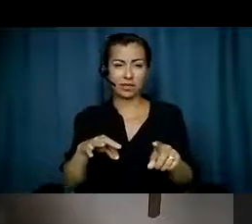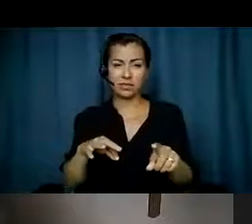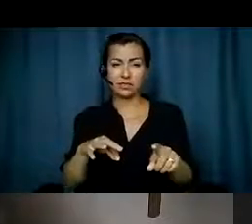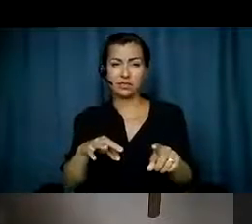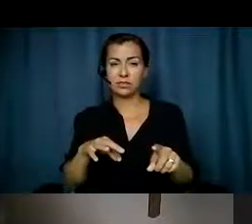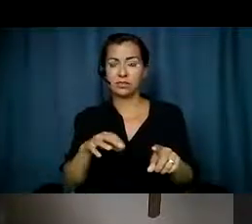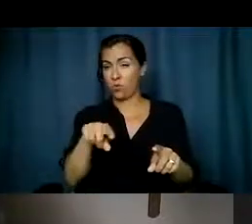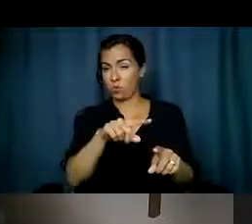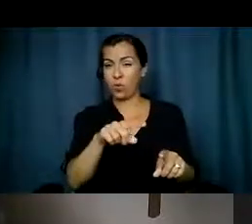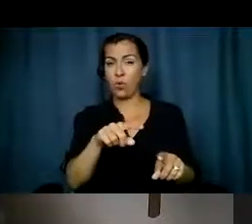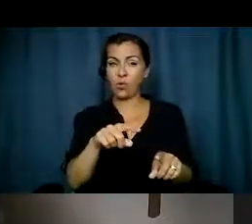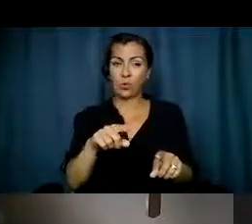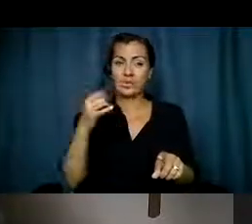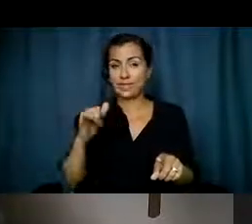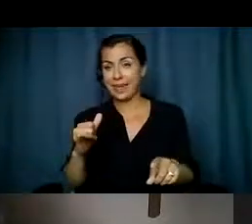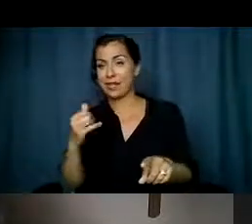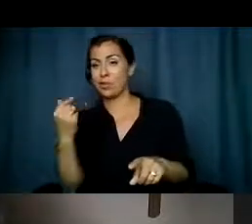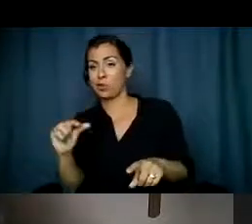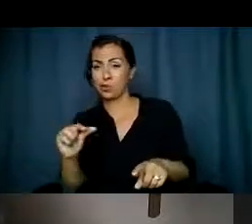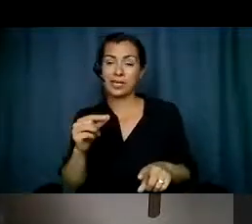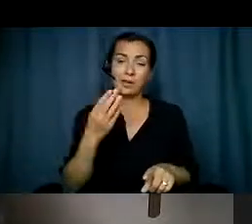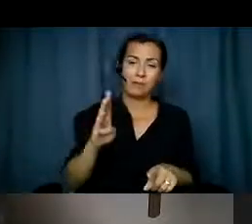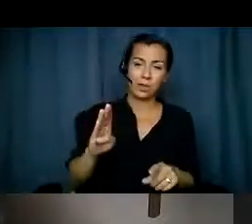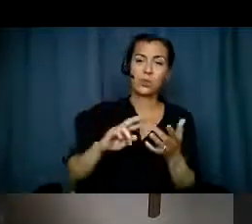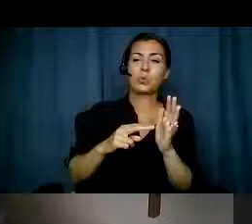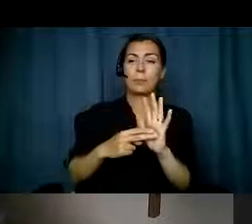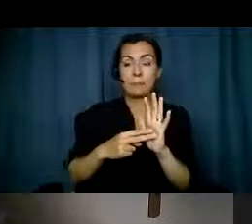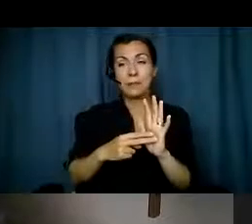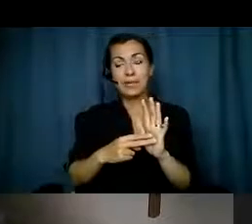to people with disabilities, and I list some examples here on the